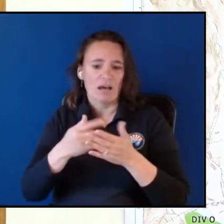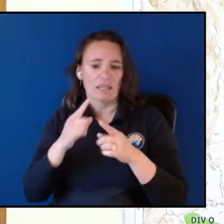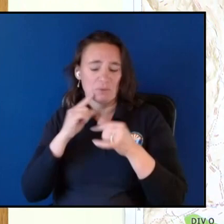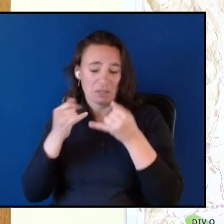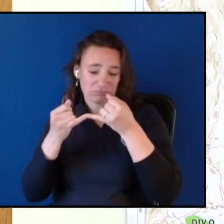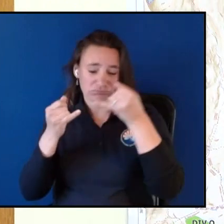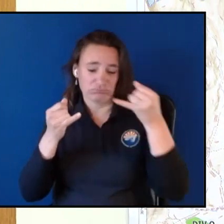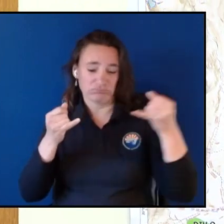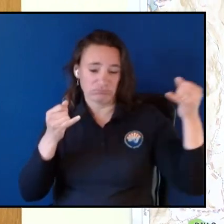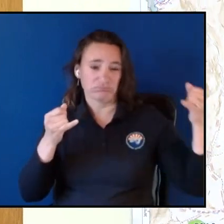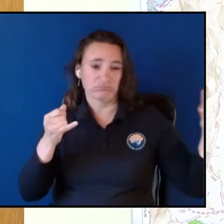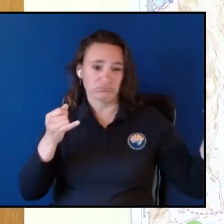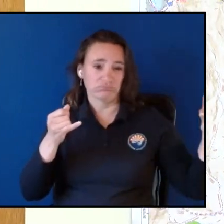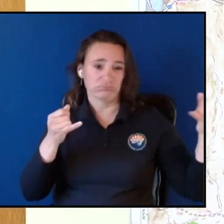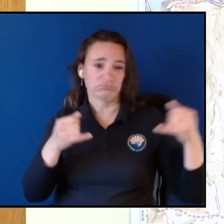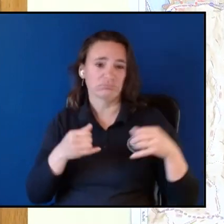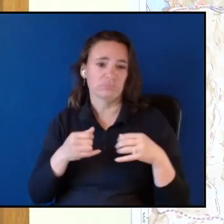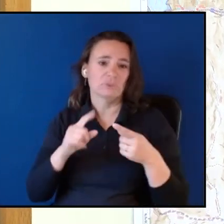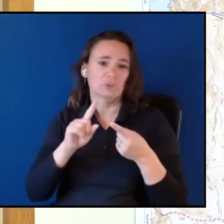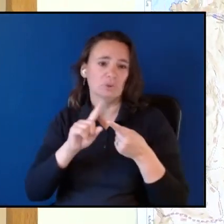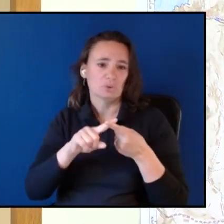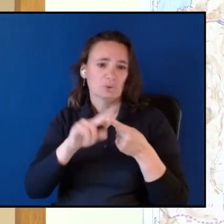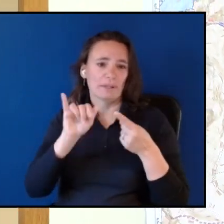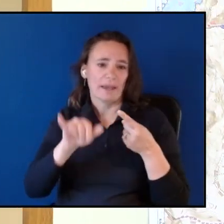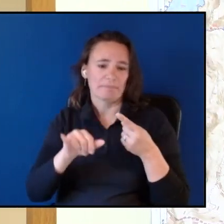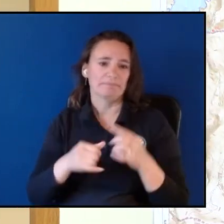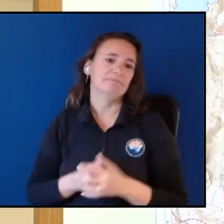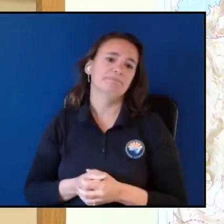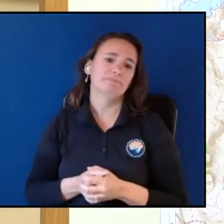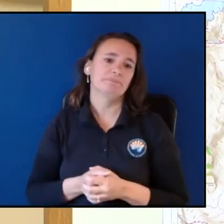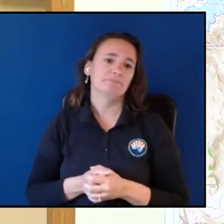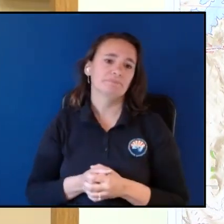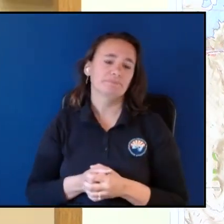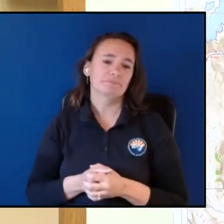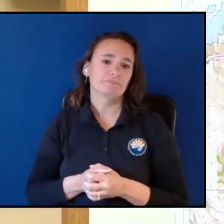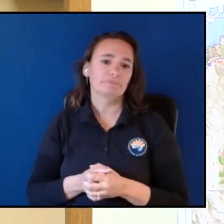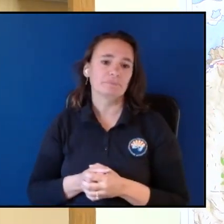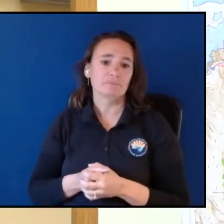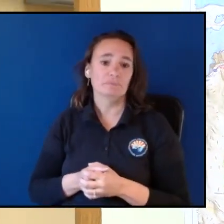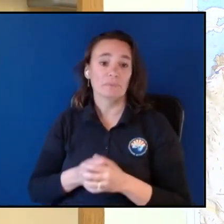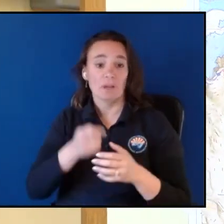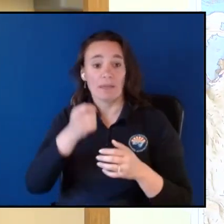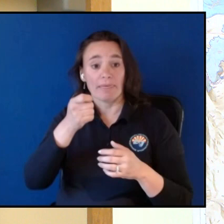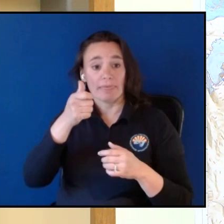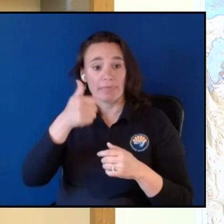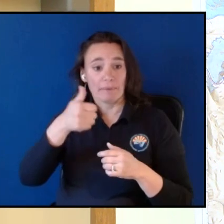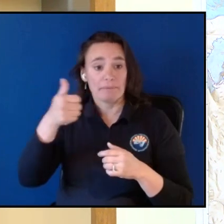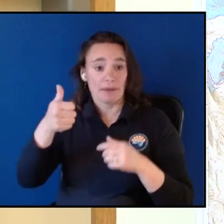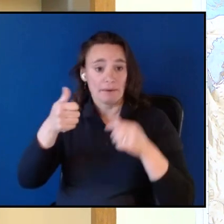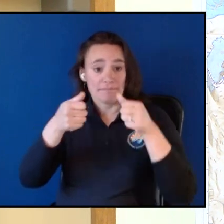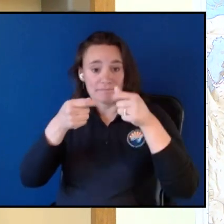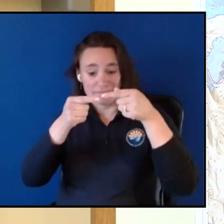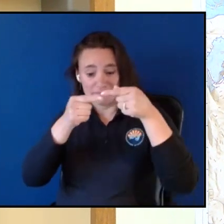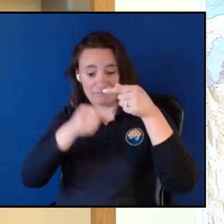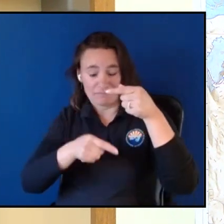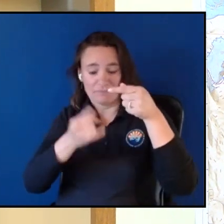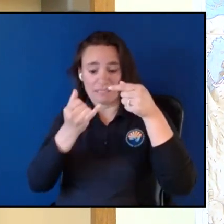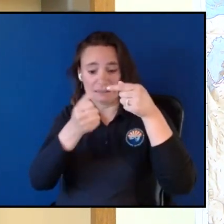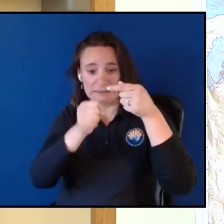All the way along the fire's edge here down south of Thumbs Thumb. Like I said, they're going to work they're working to put that dozer line in that would tie this in right here that